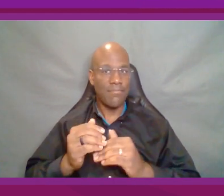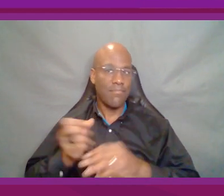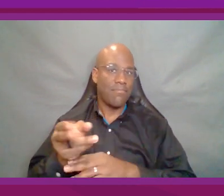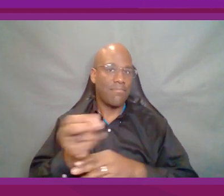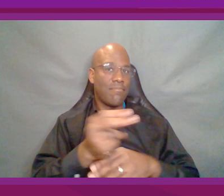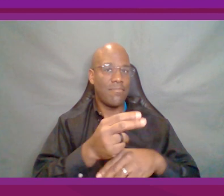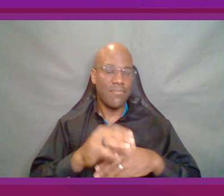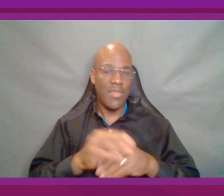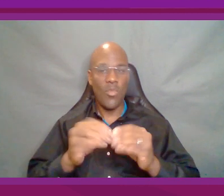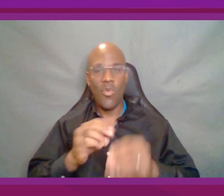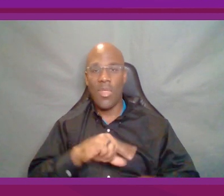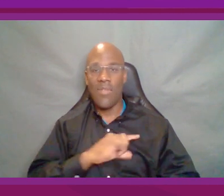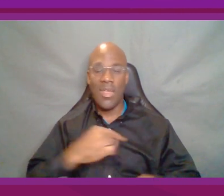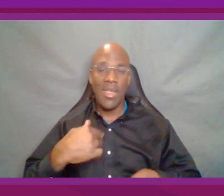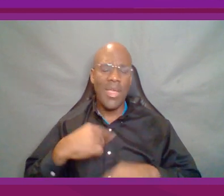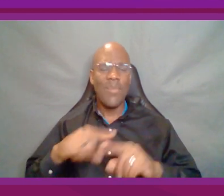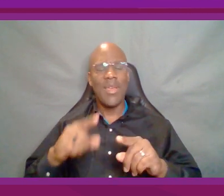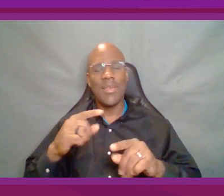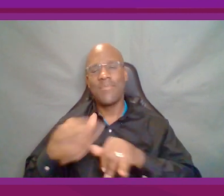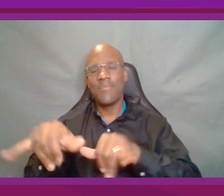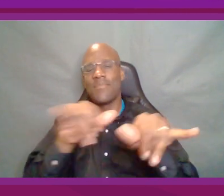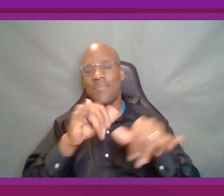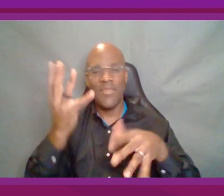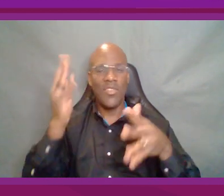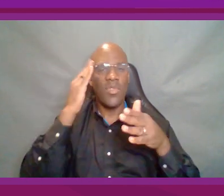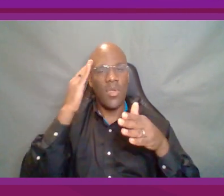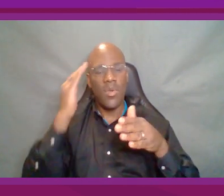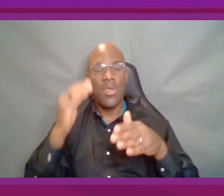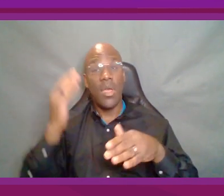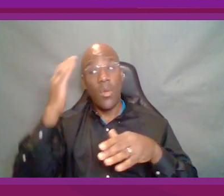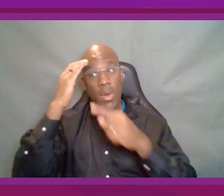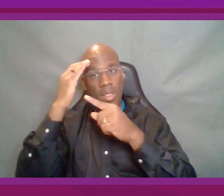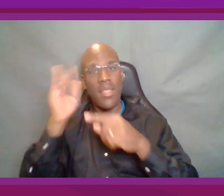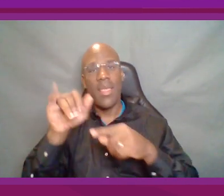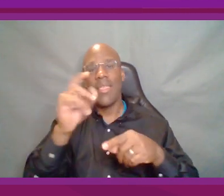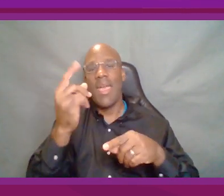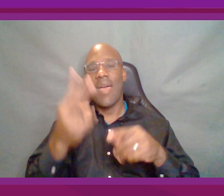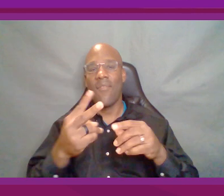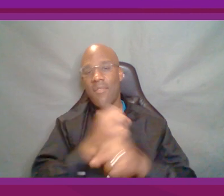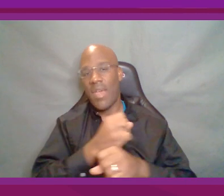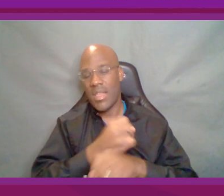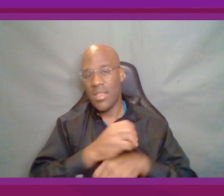you know we all know that creating awareness is half the battle, and once you can continue